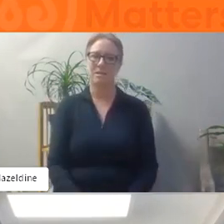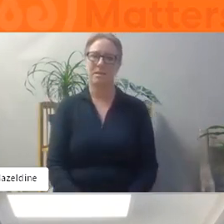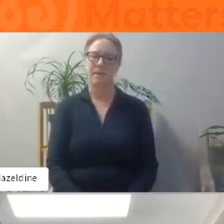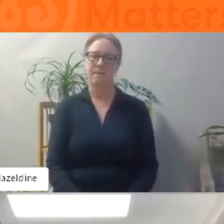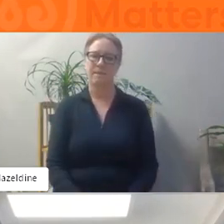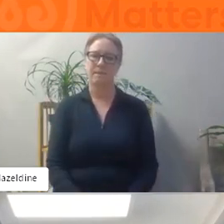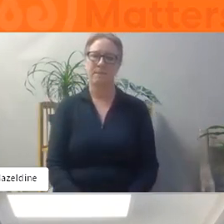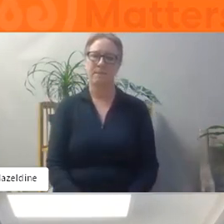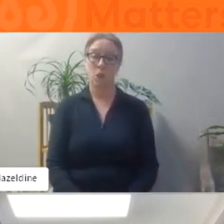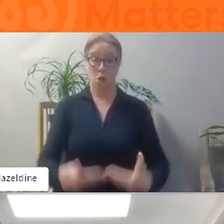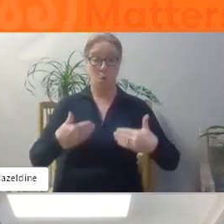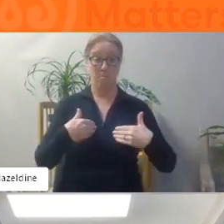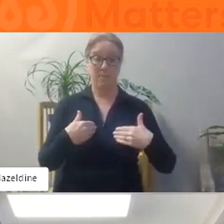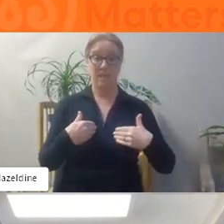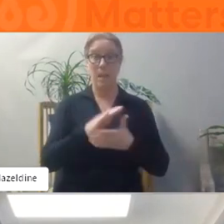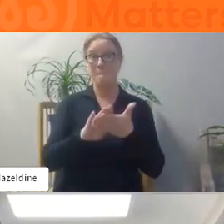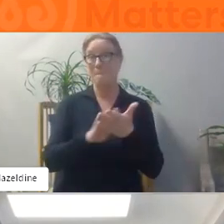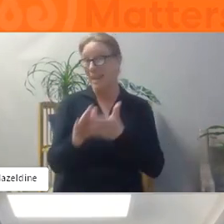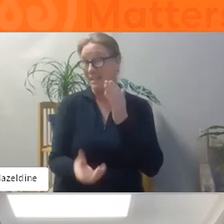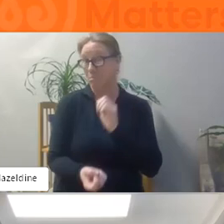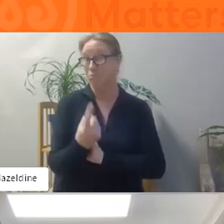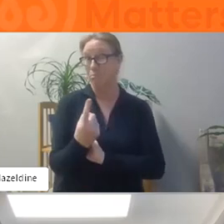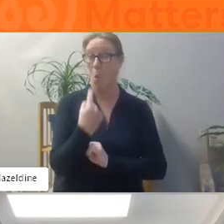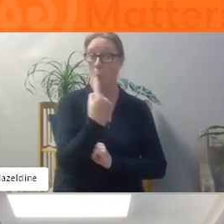So as a consequence of all of this one kid at a time, we spent a lot